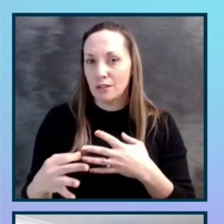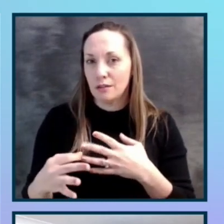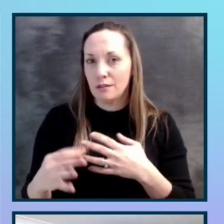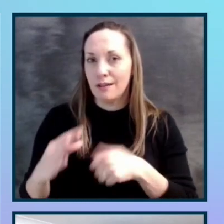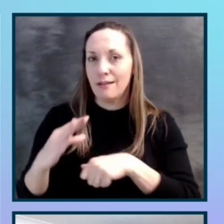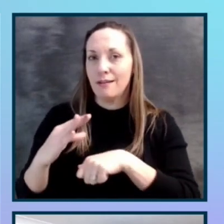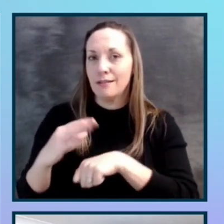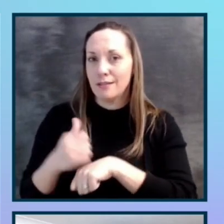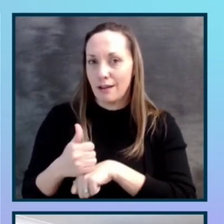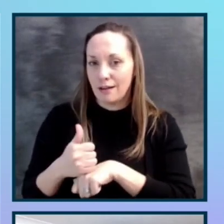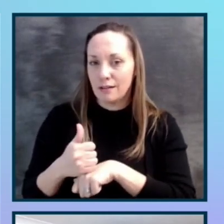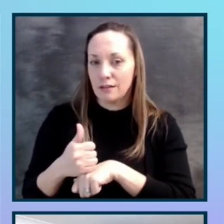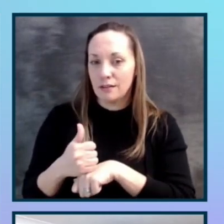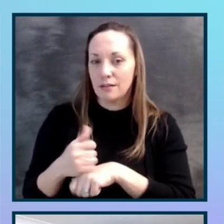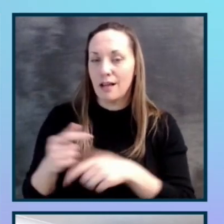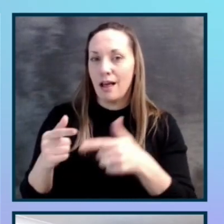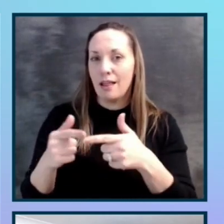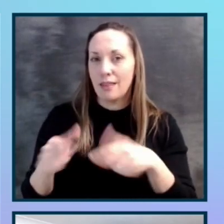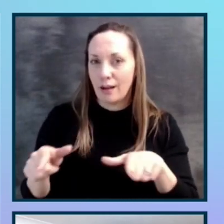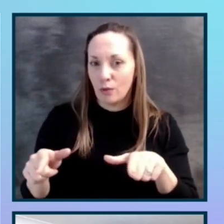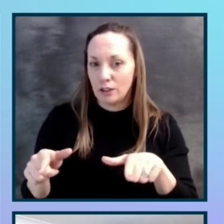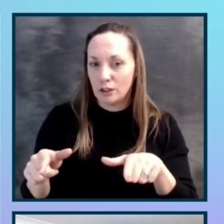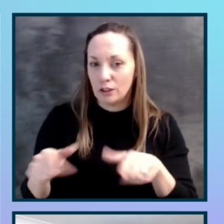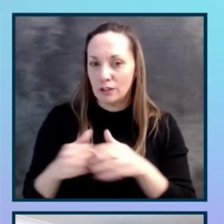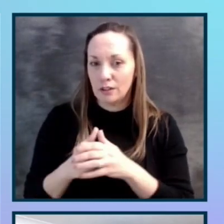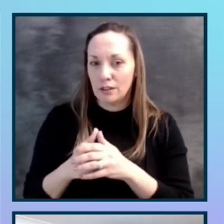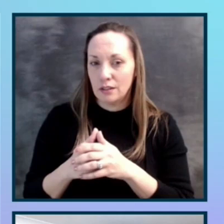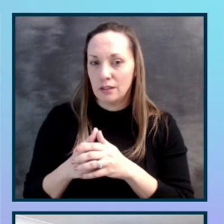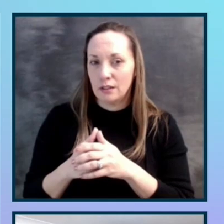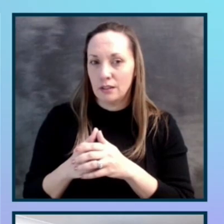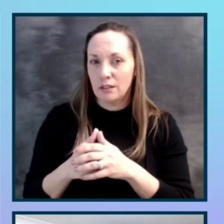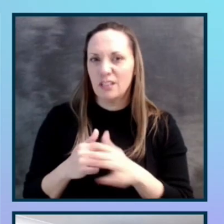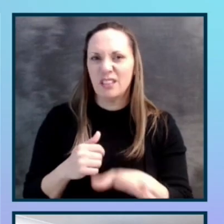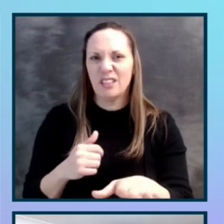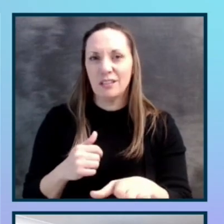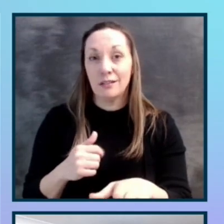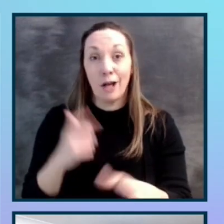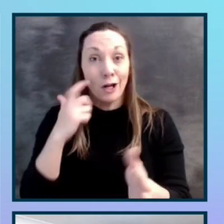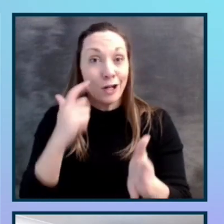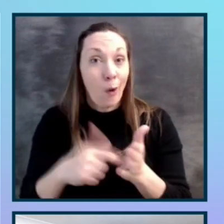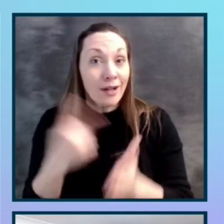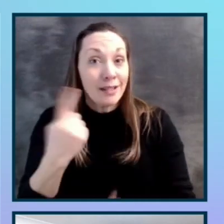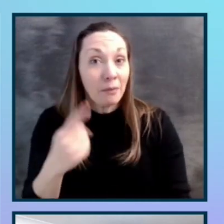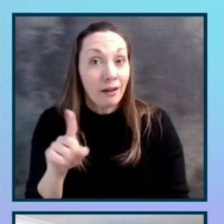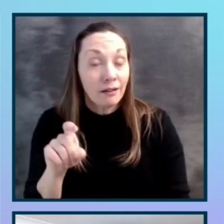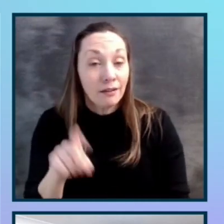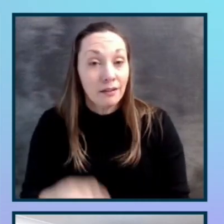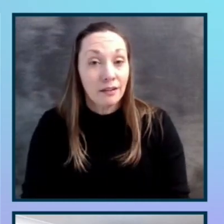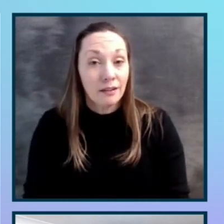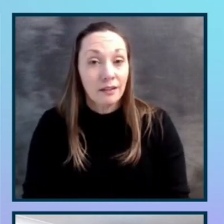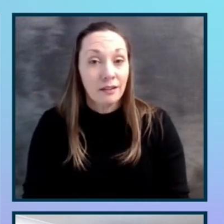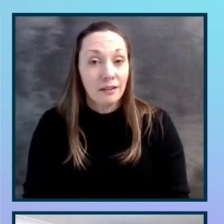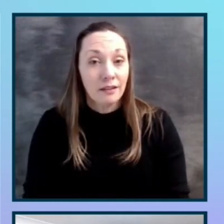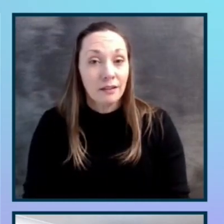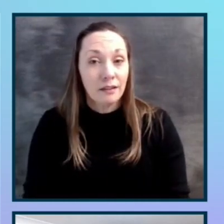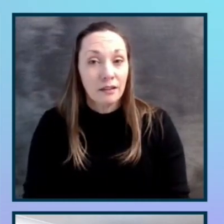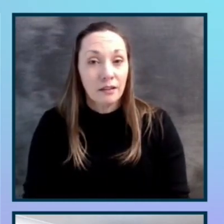language, toast message duration. Notice any yet? [Narrator] Options, settings, language,